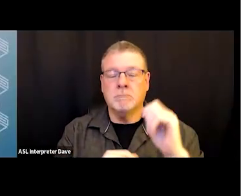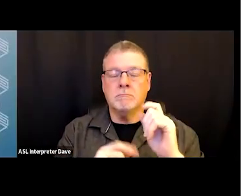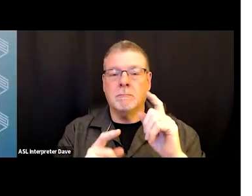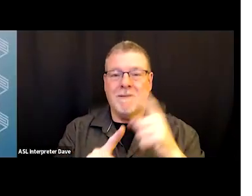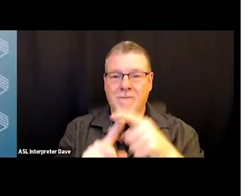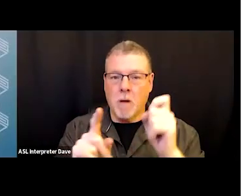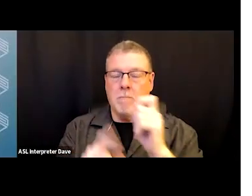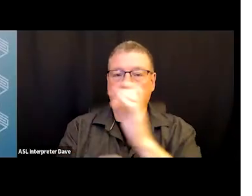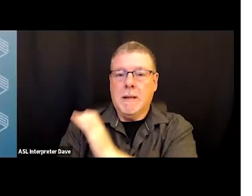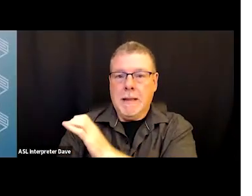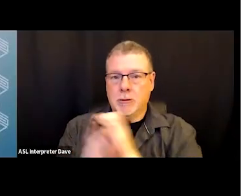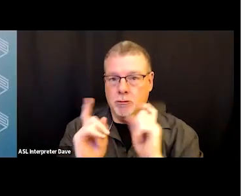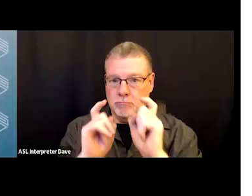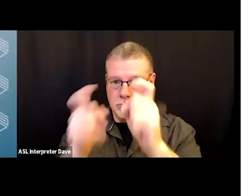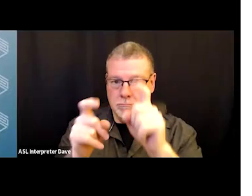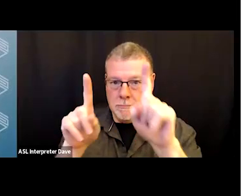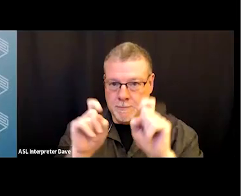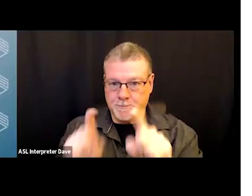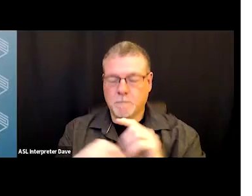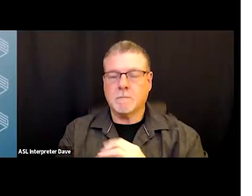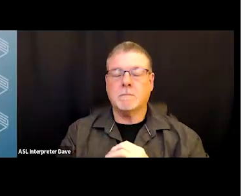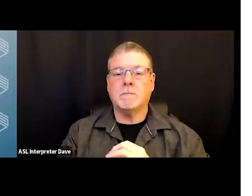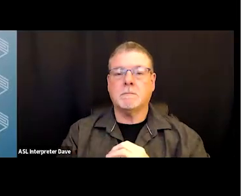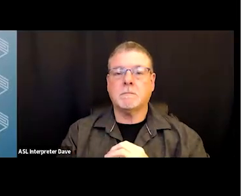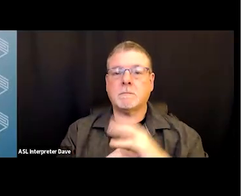And so these are tools